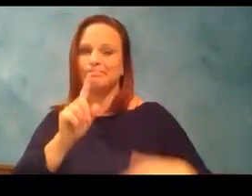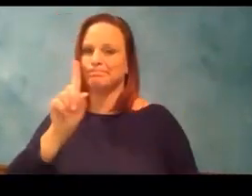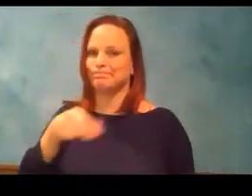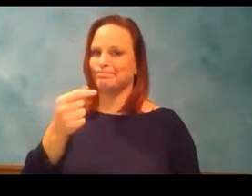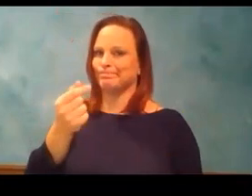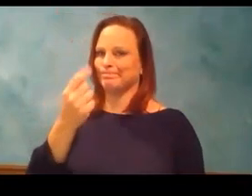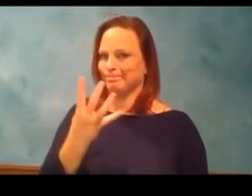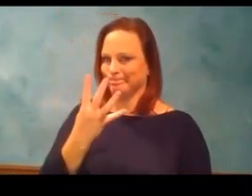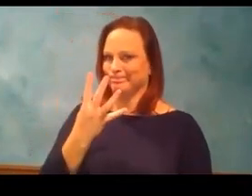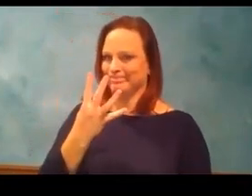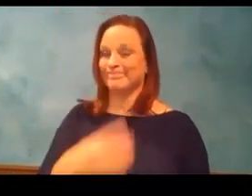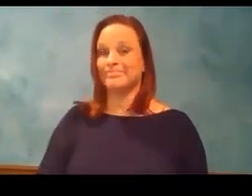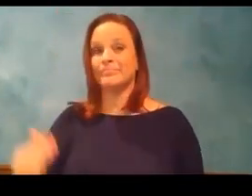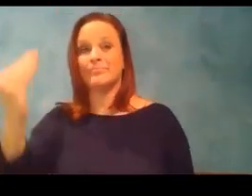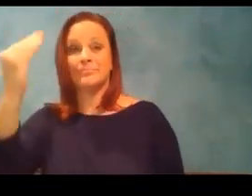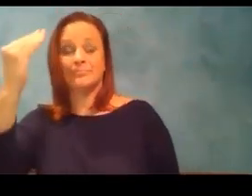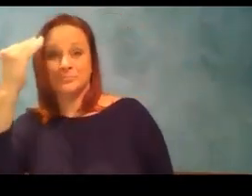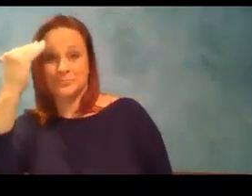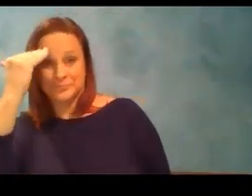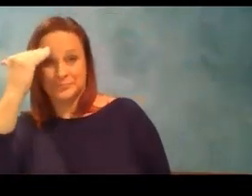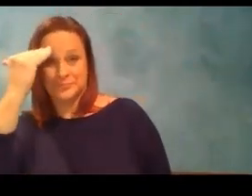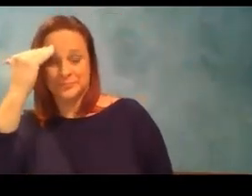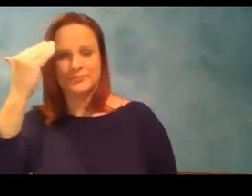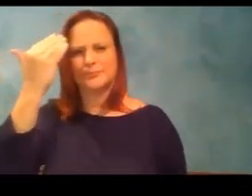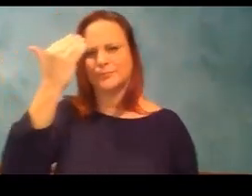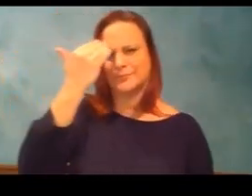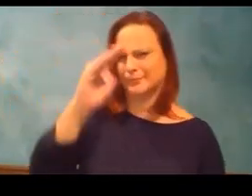Remember that third option it's just those four signs.